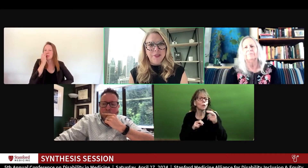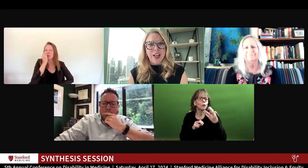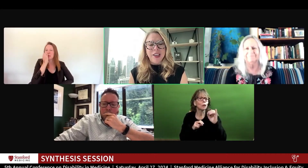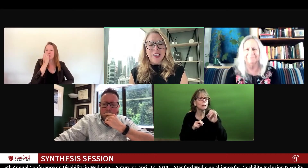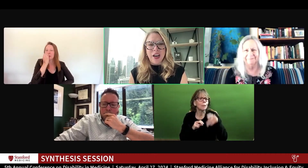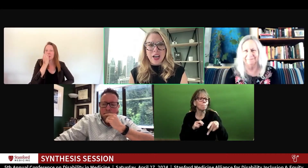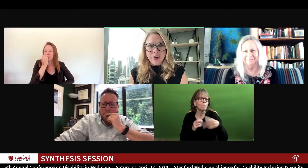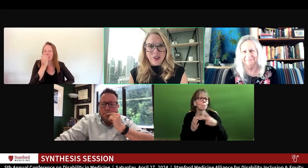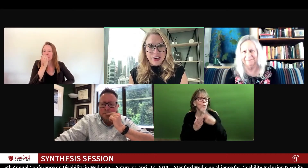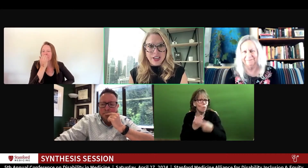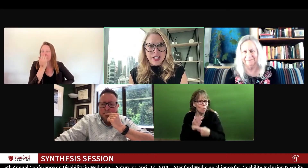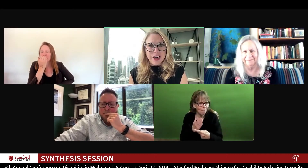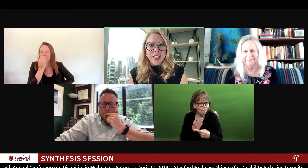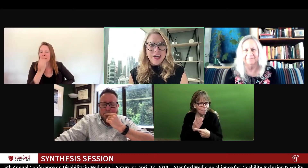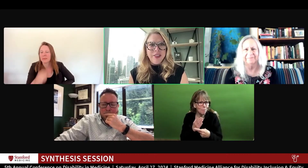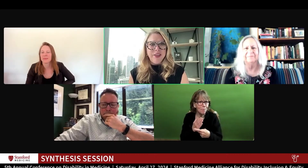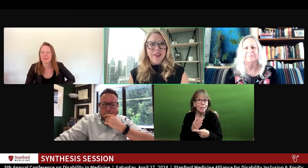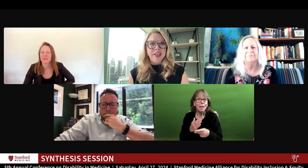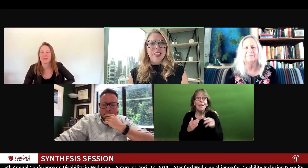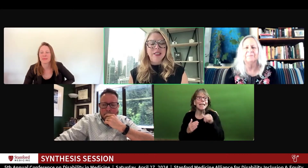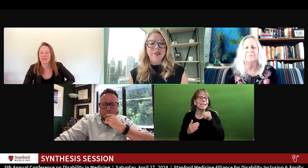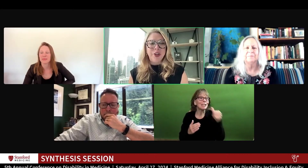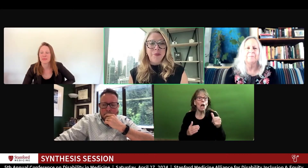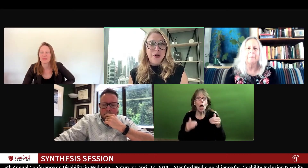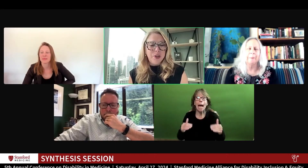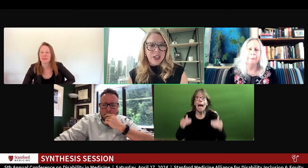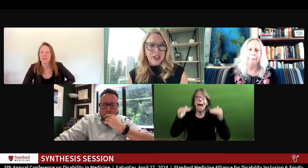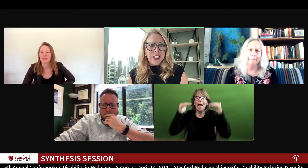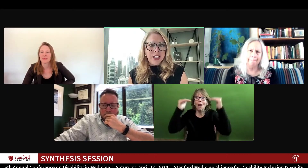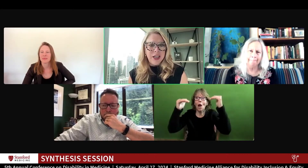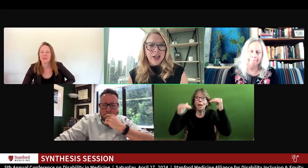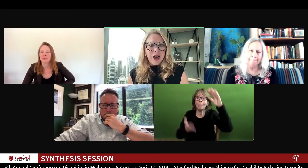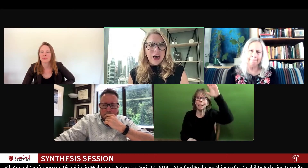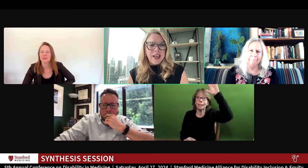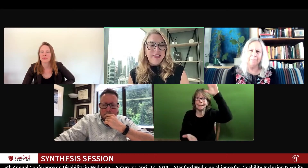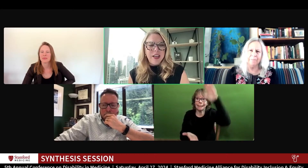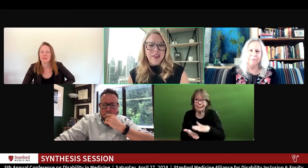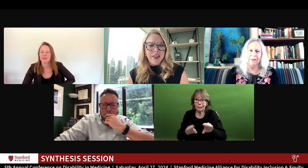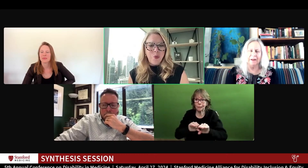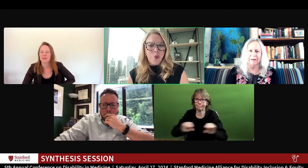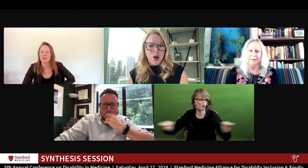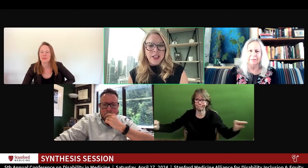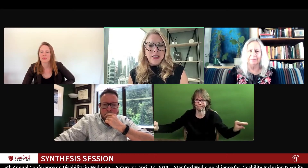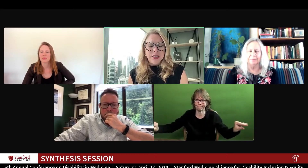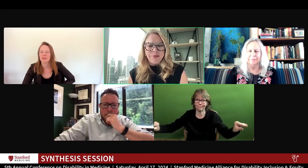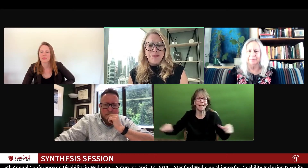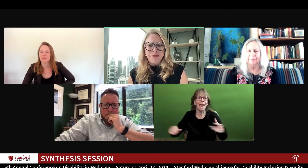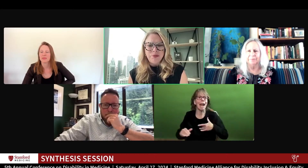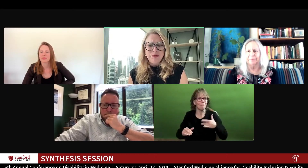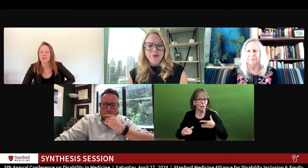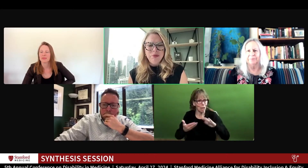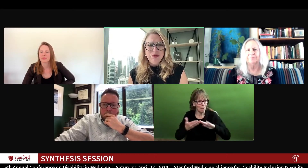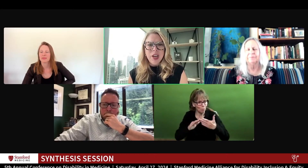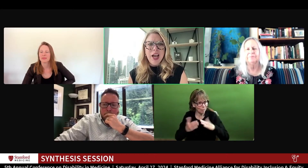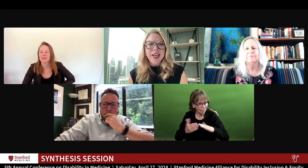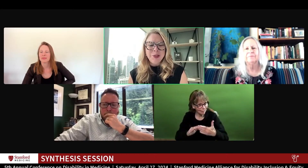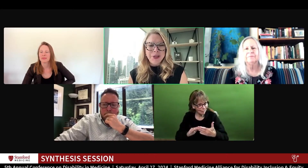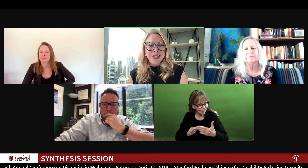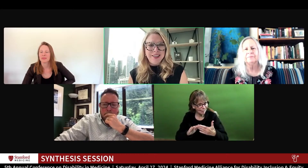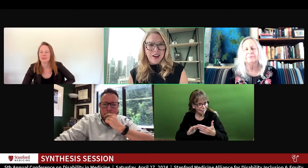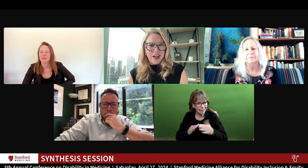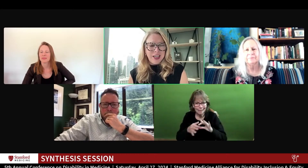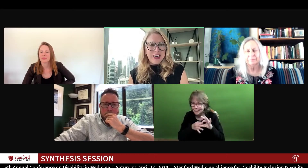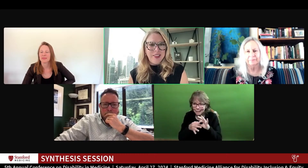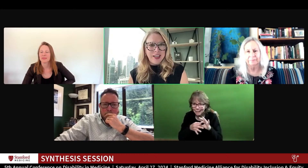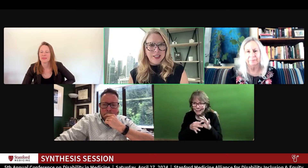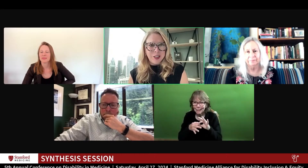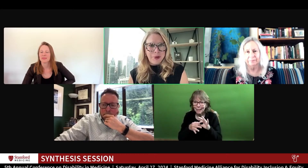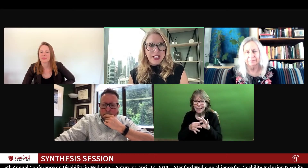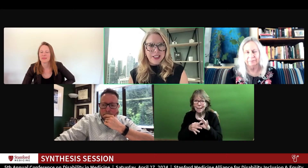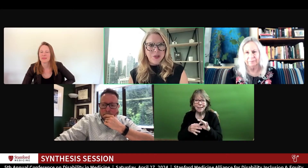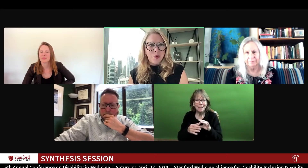the flattened hierarchy, the sense of community. I think that what has been done in that space,